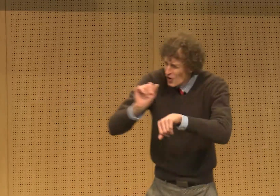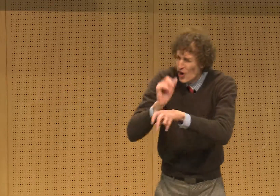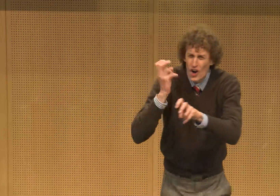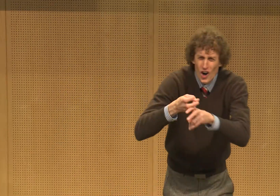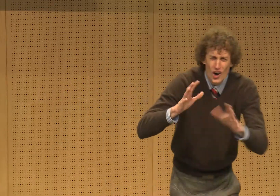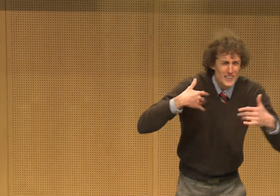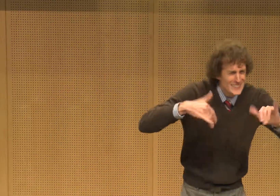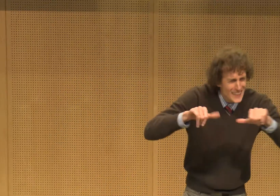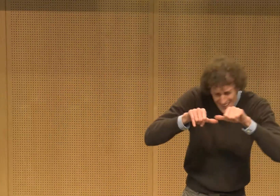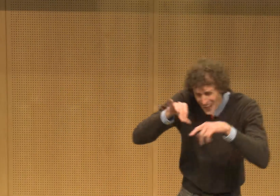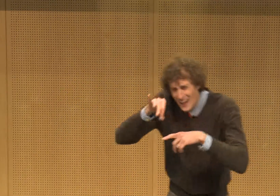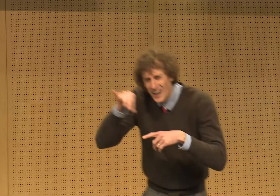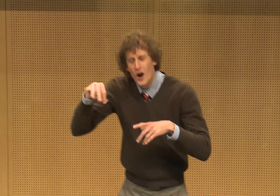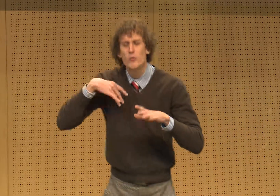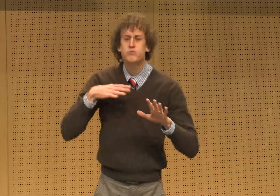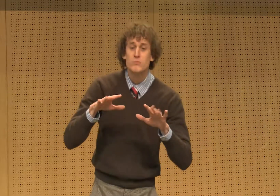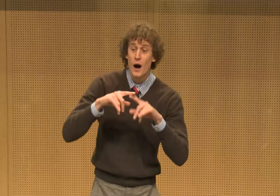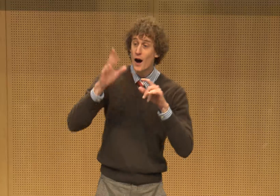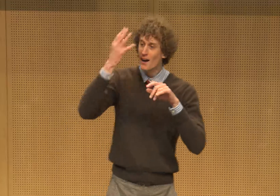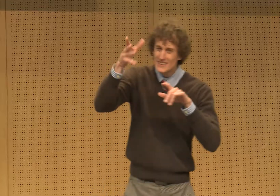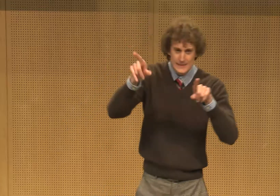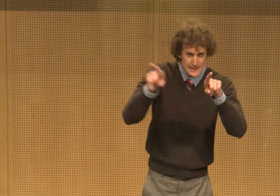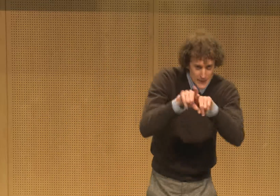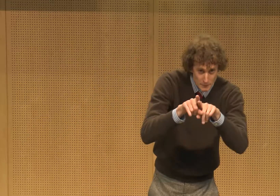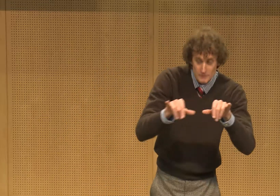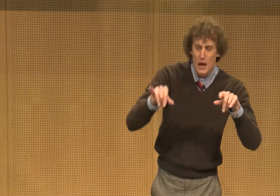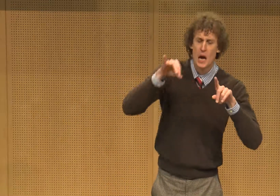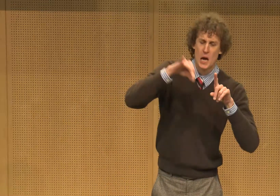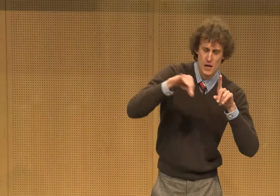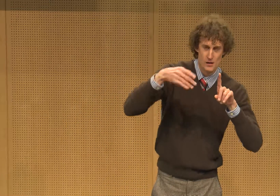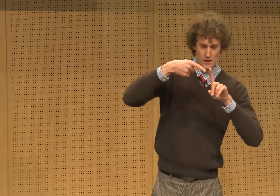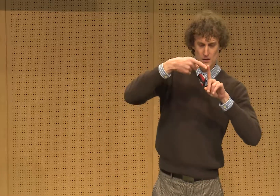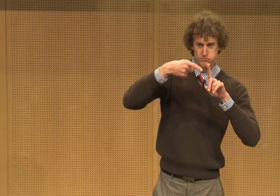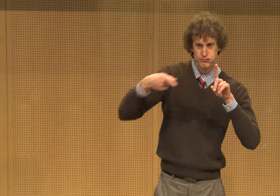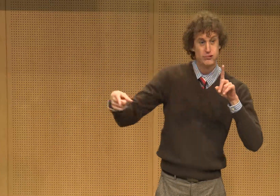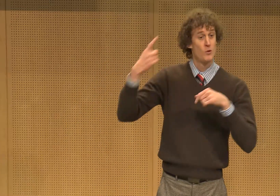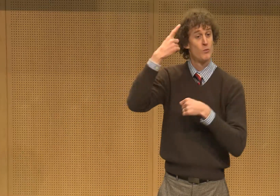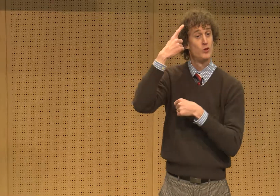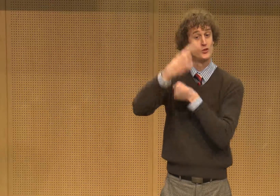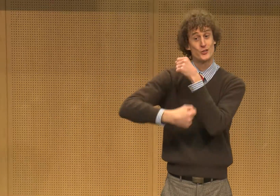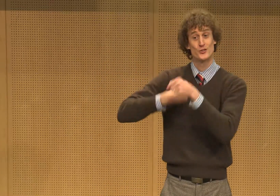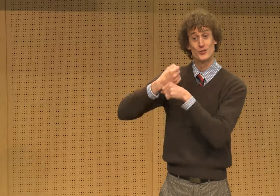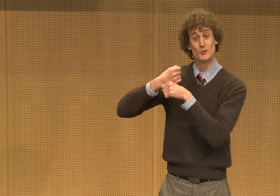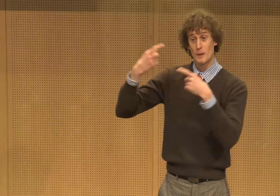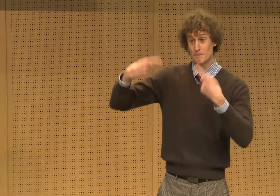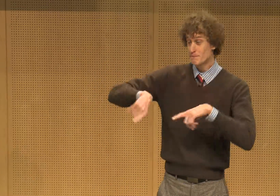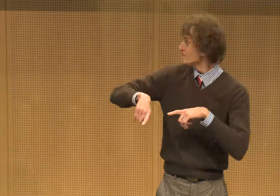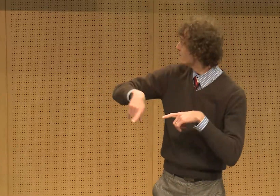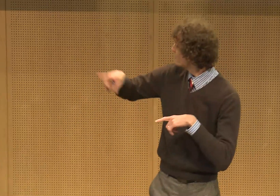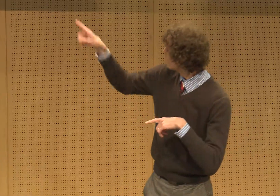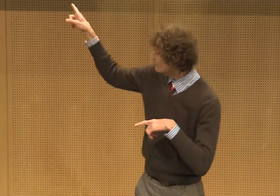Now, at 99% you're still working pretty hard, right? But if that continued for a year,